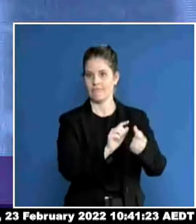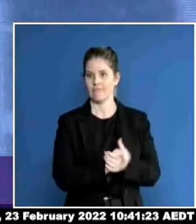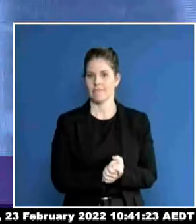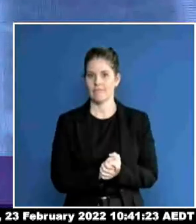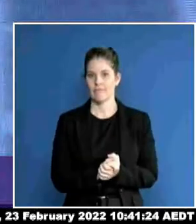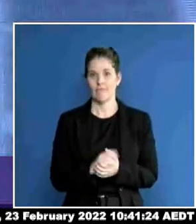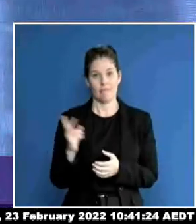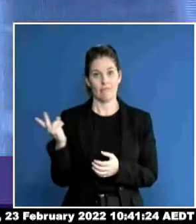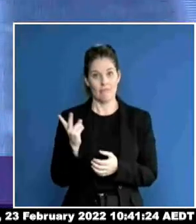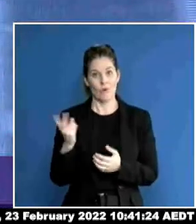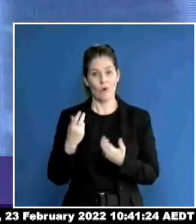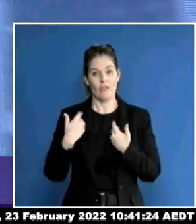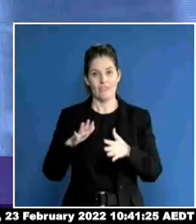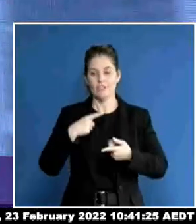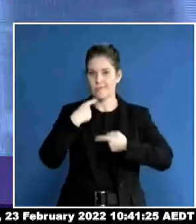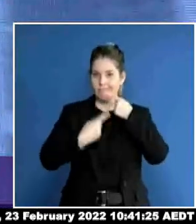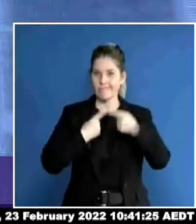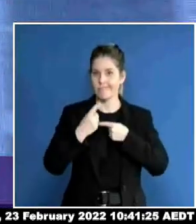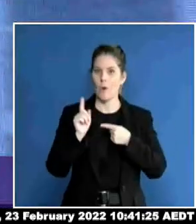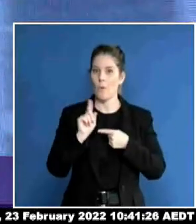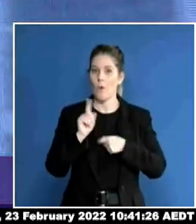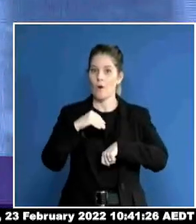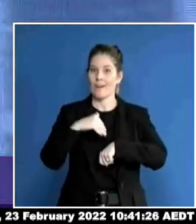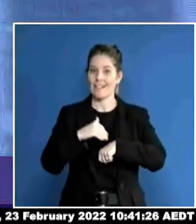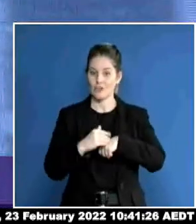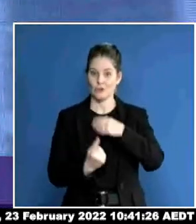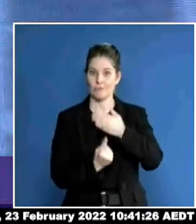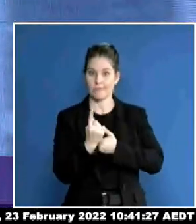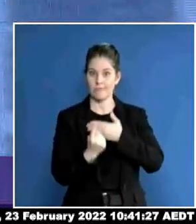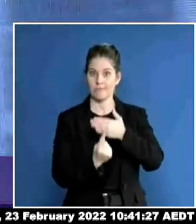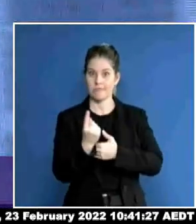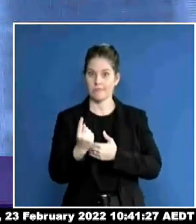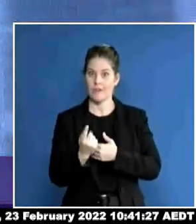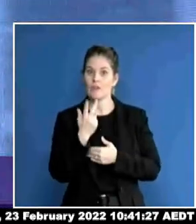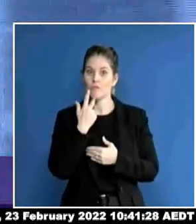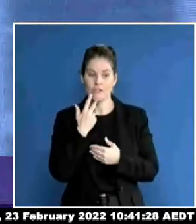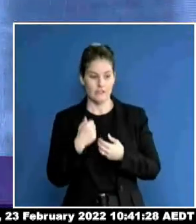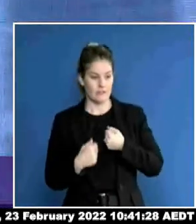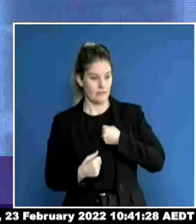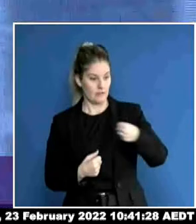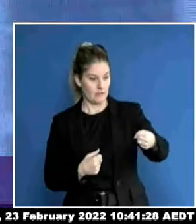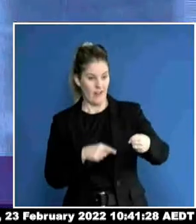person is placed in a job which is not accommodating of their disabilities or